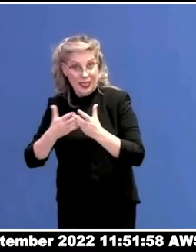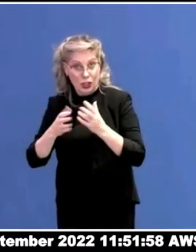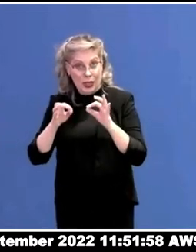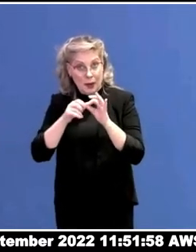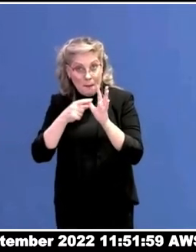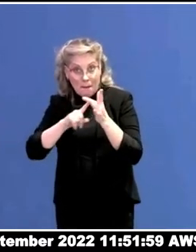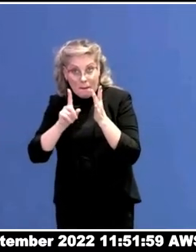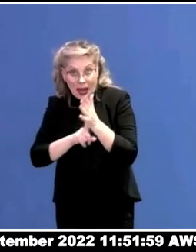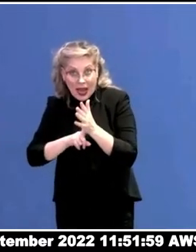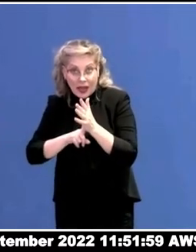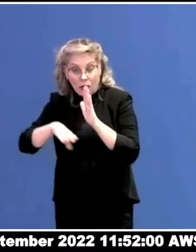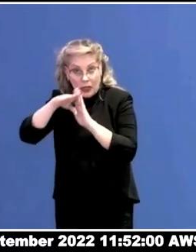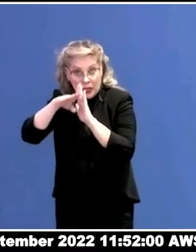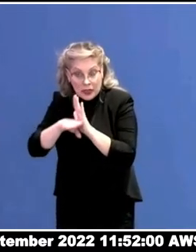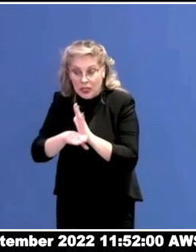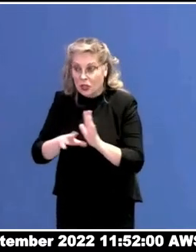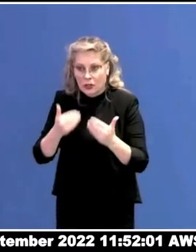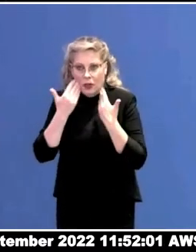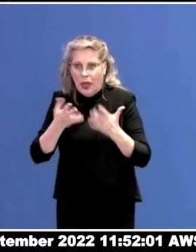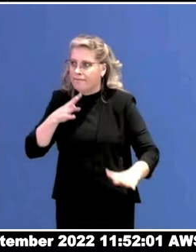MS McMAHON: Can I please just list some of the elements.